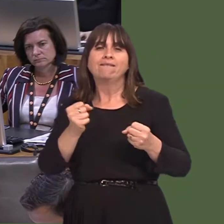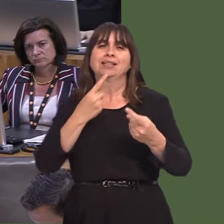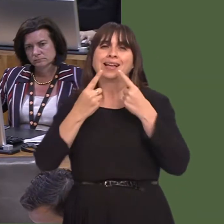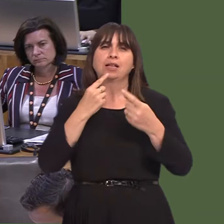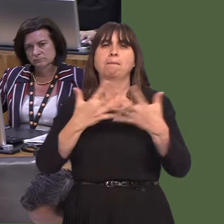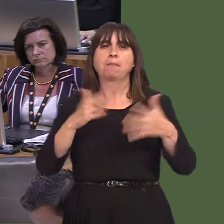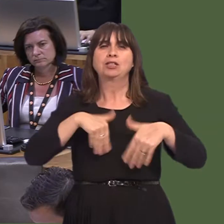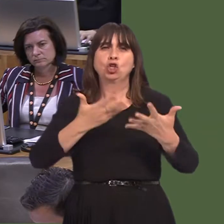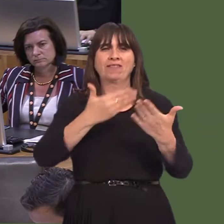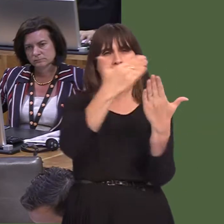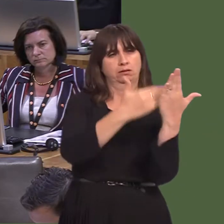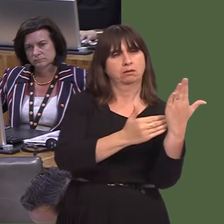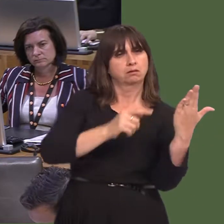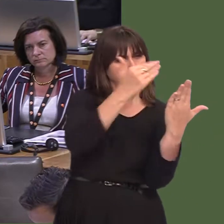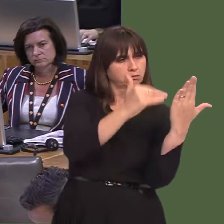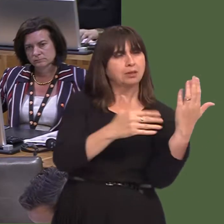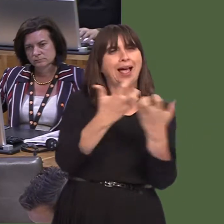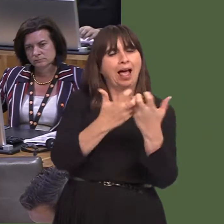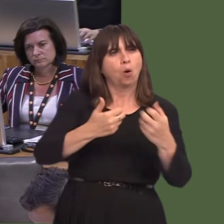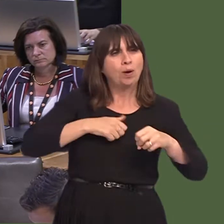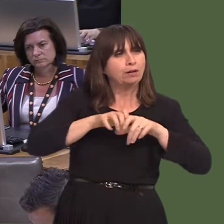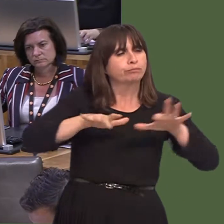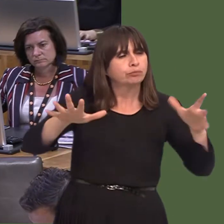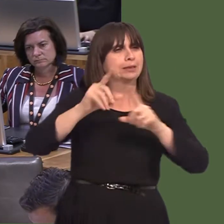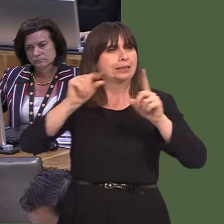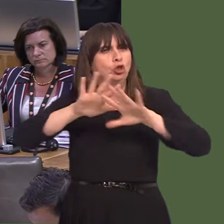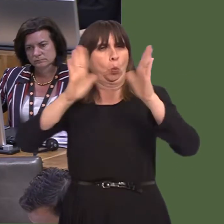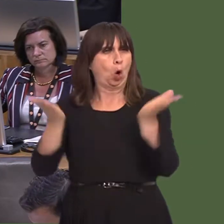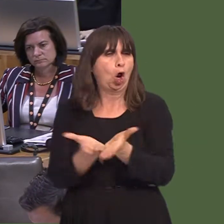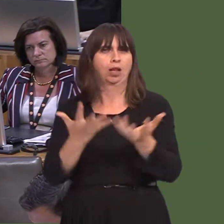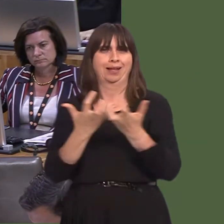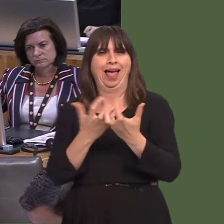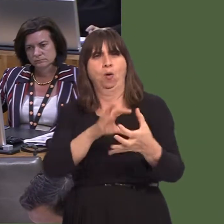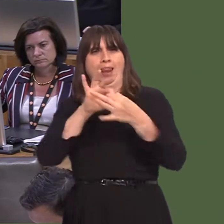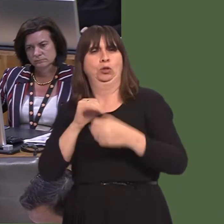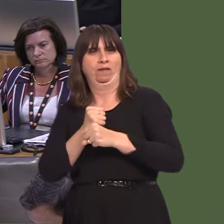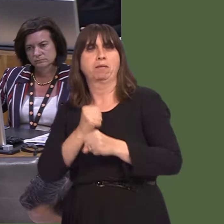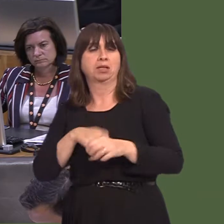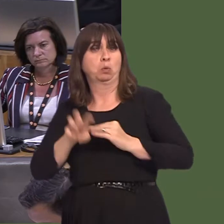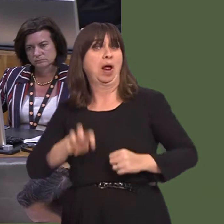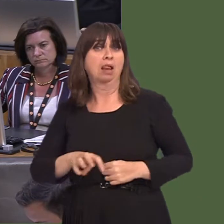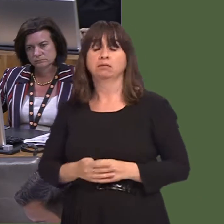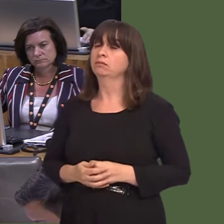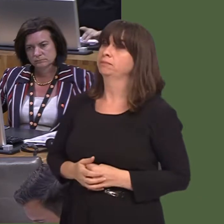we are maximising the potential for digital to contribute to our approach to public service delivery in Wales. Lee Waters AM: Thank you very much.